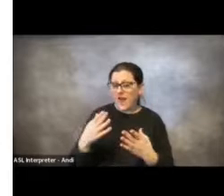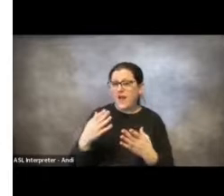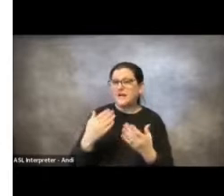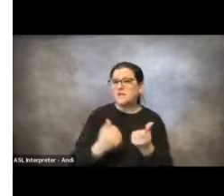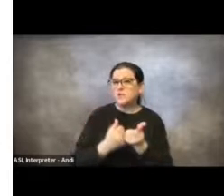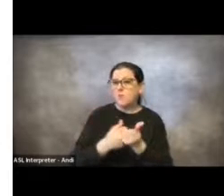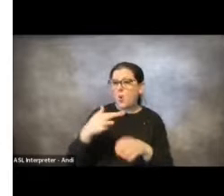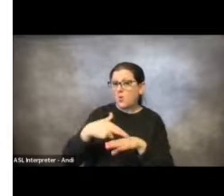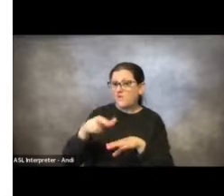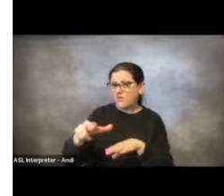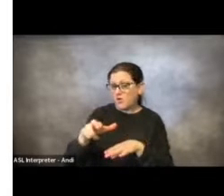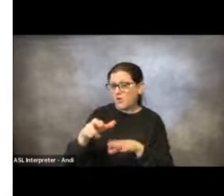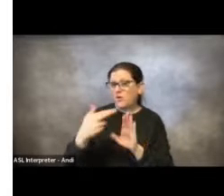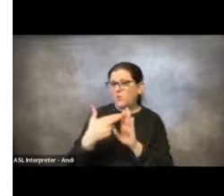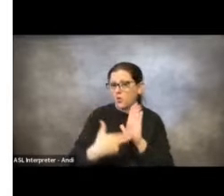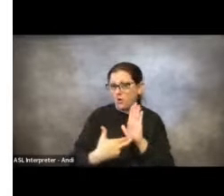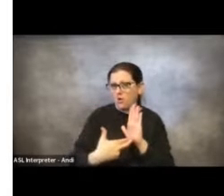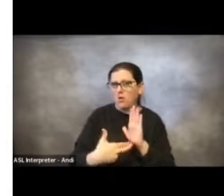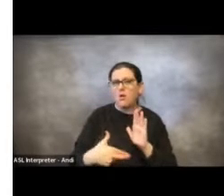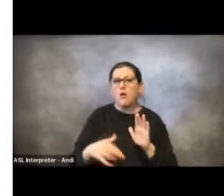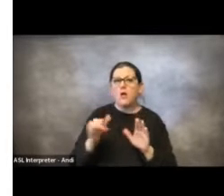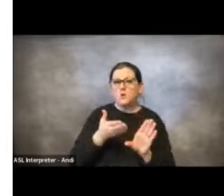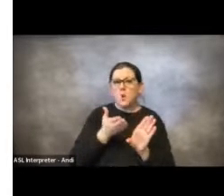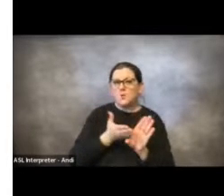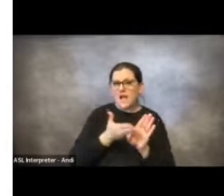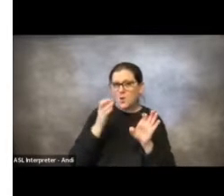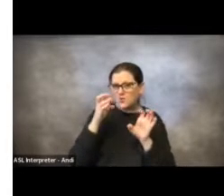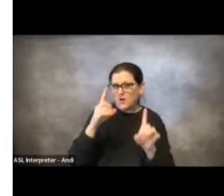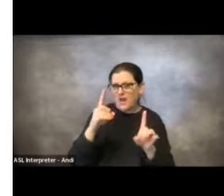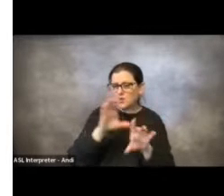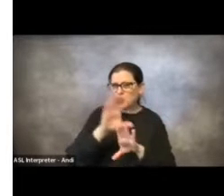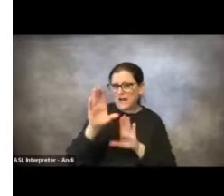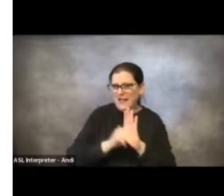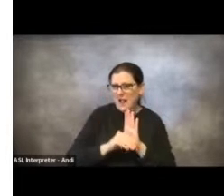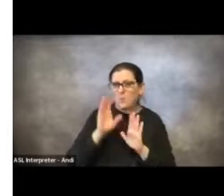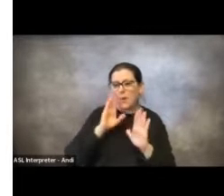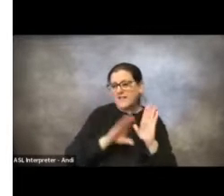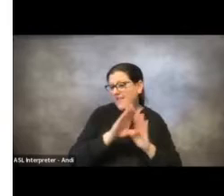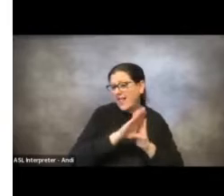protocol for that will do psycho education curriculum that will develop or or if there is some,